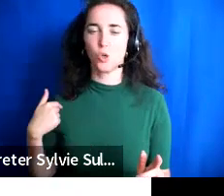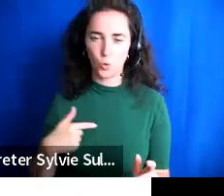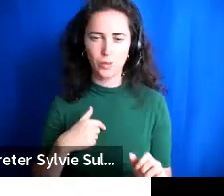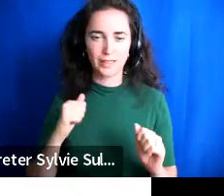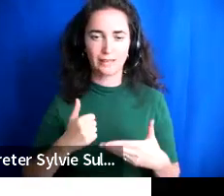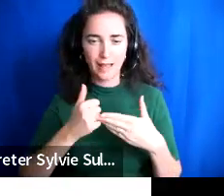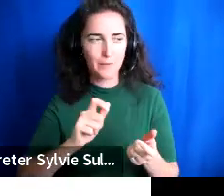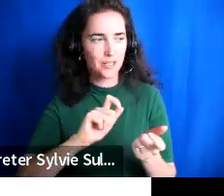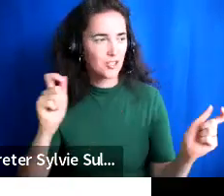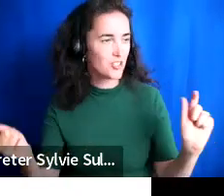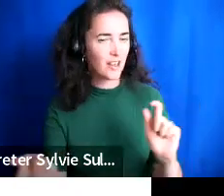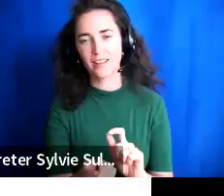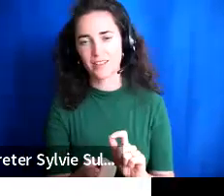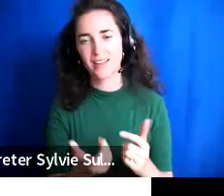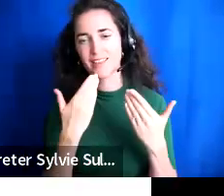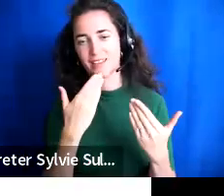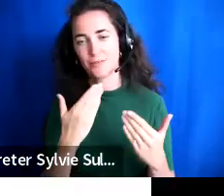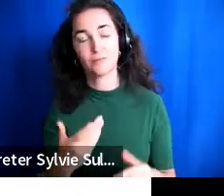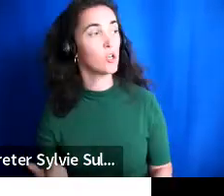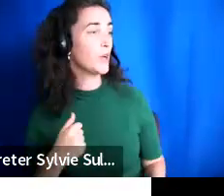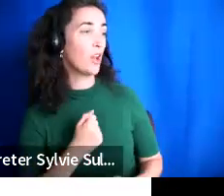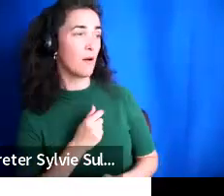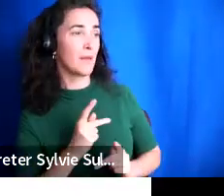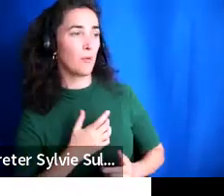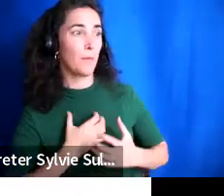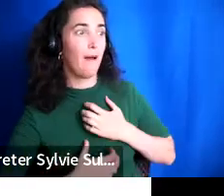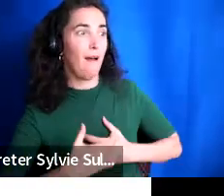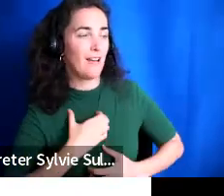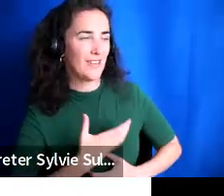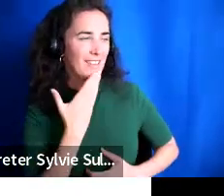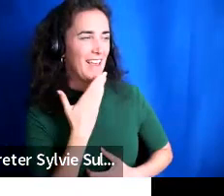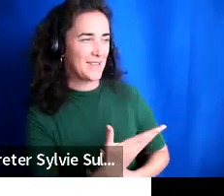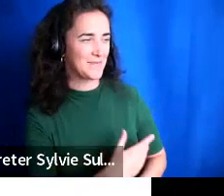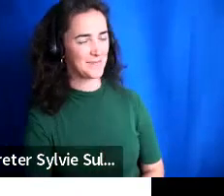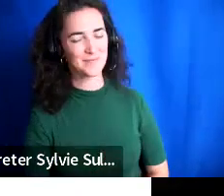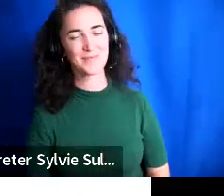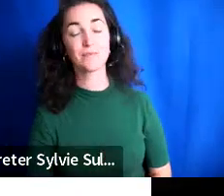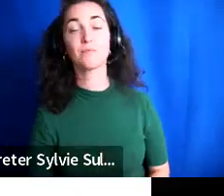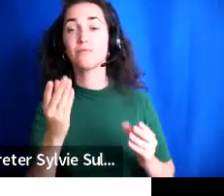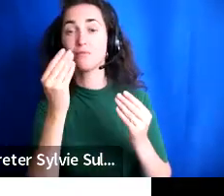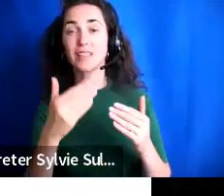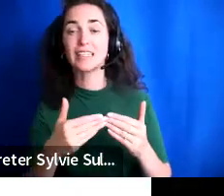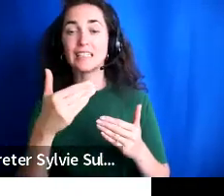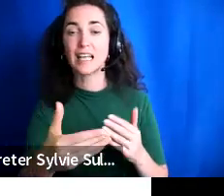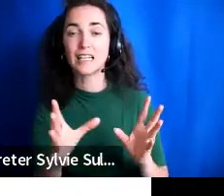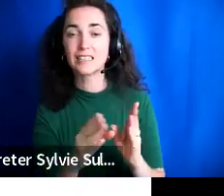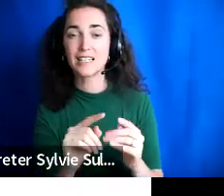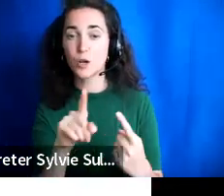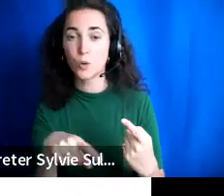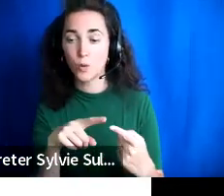Thank you so much. We love passion, so thank you. appreciate it.